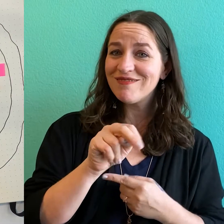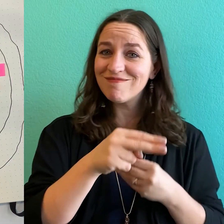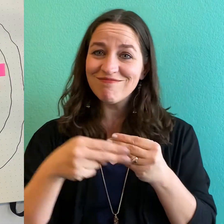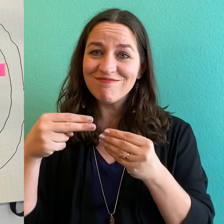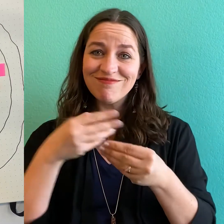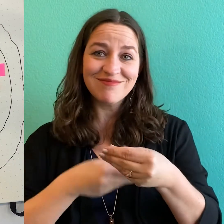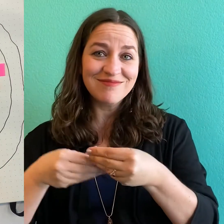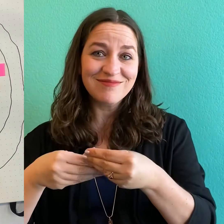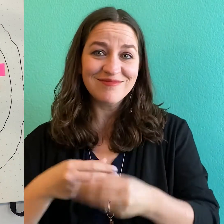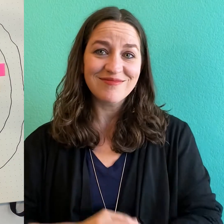I'm going to put my friend Jen, snd